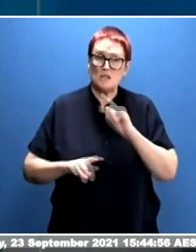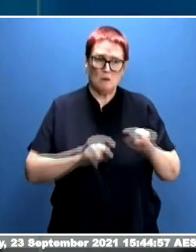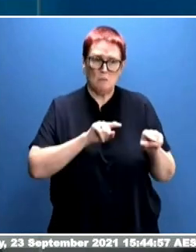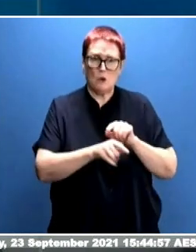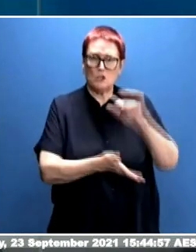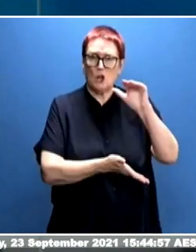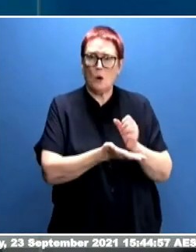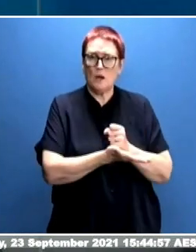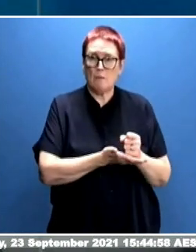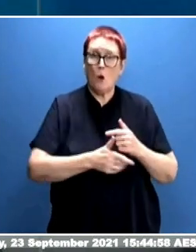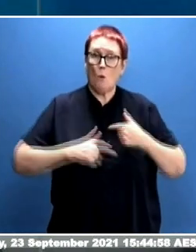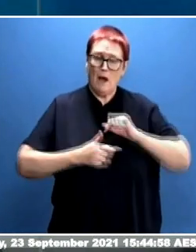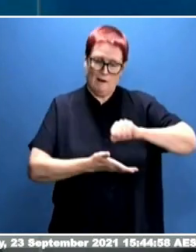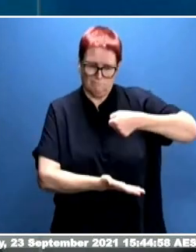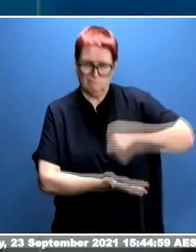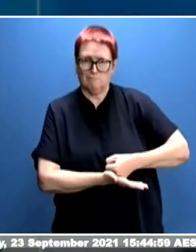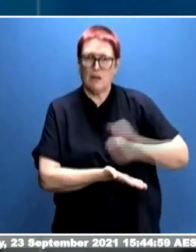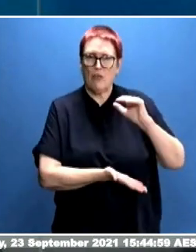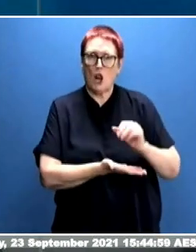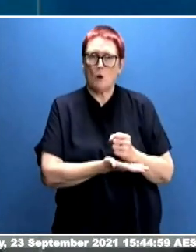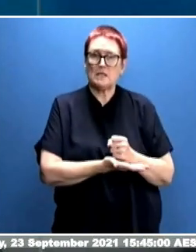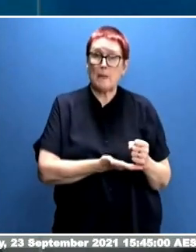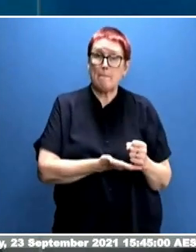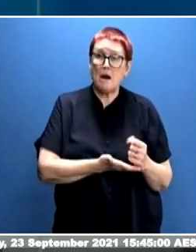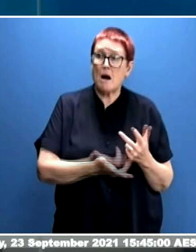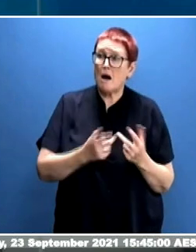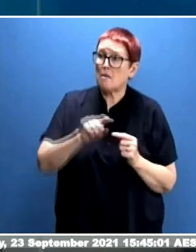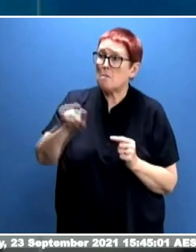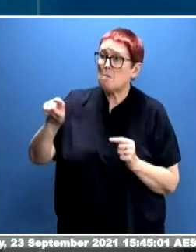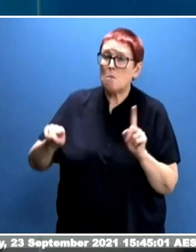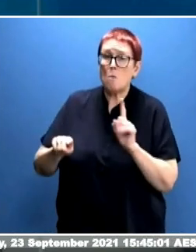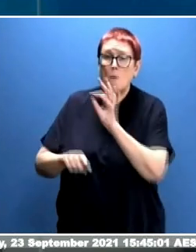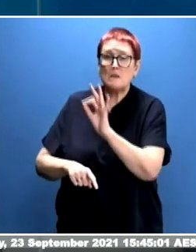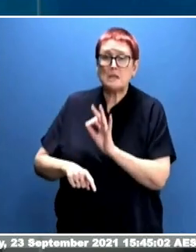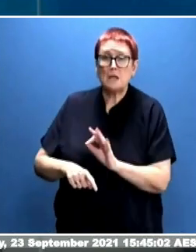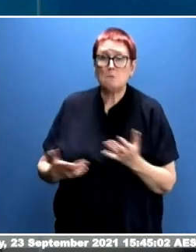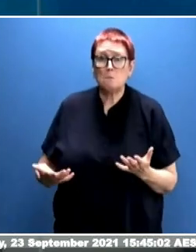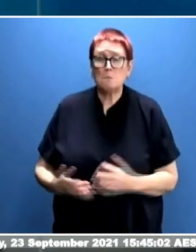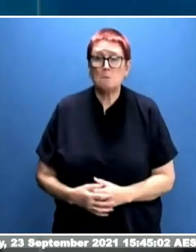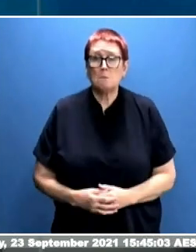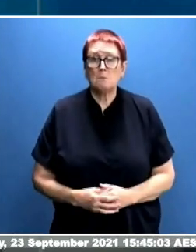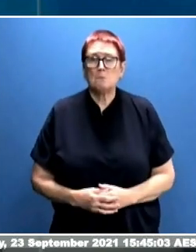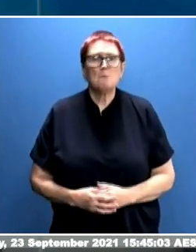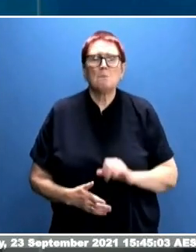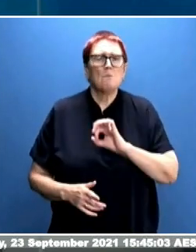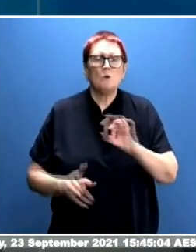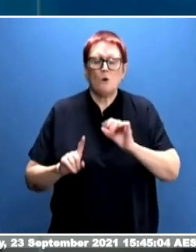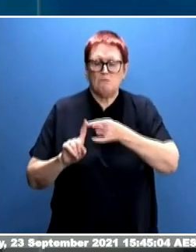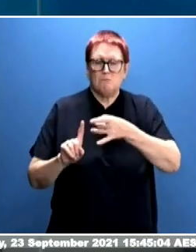It's the lowest. Do you know what it is elsewhere? Not exactly.